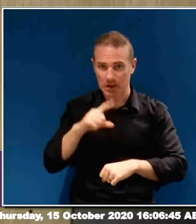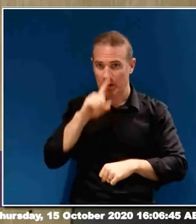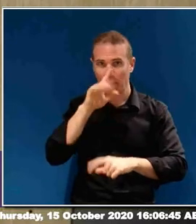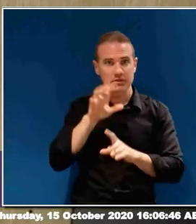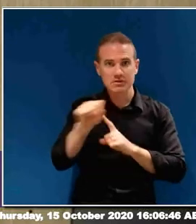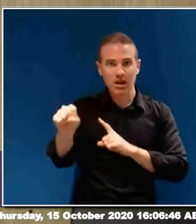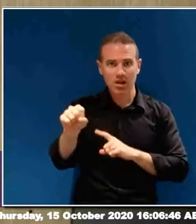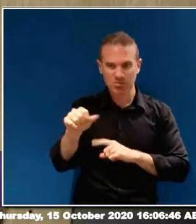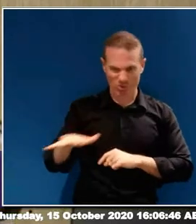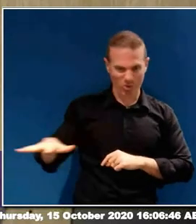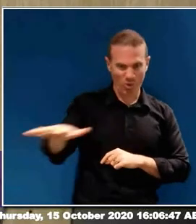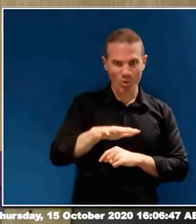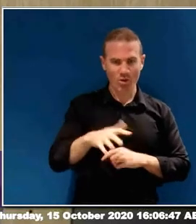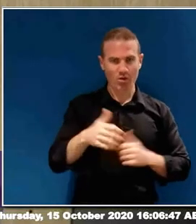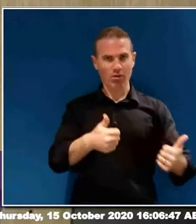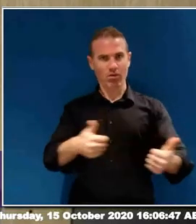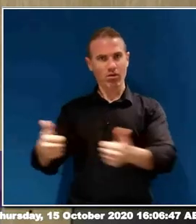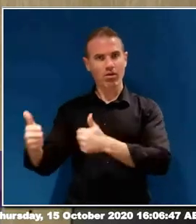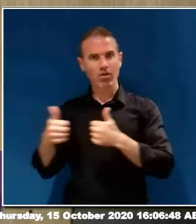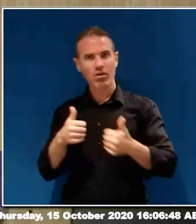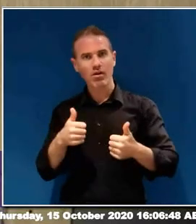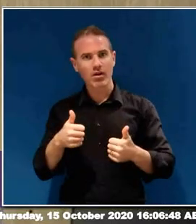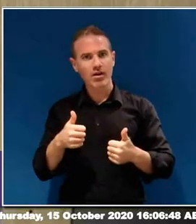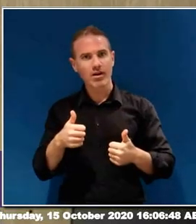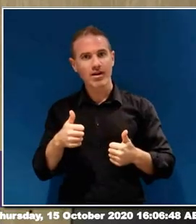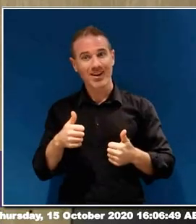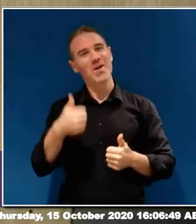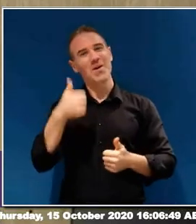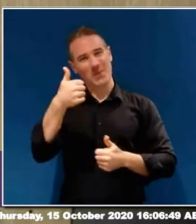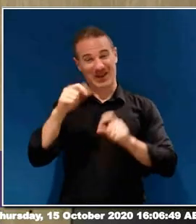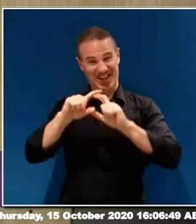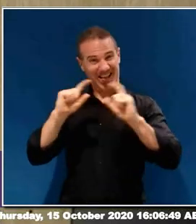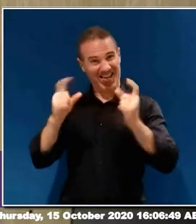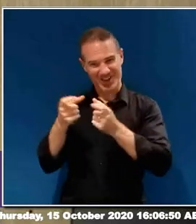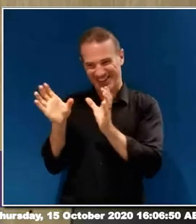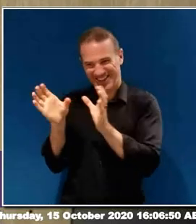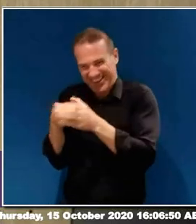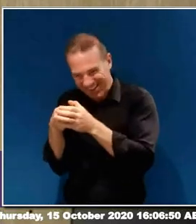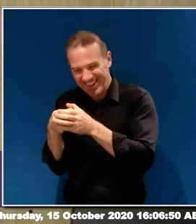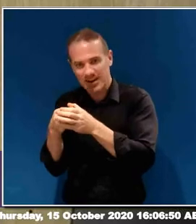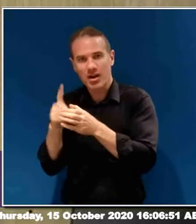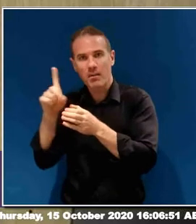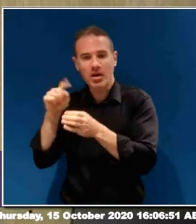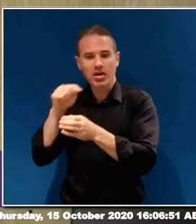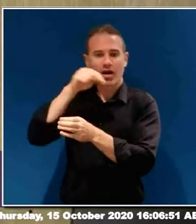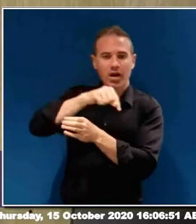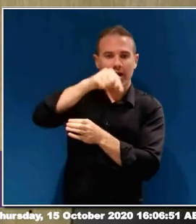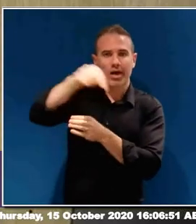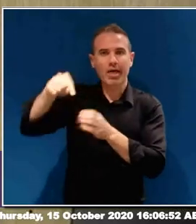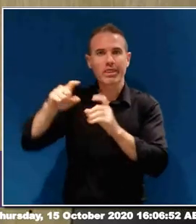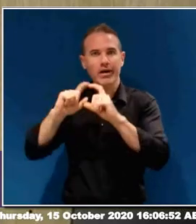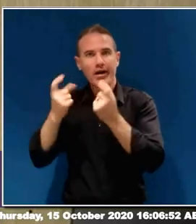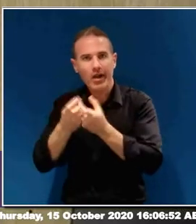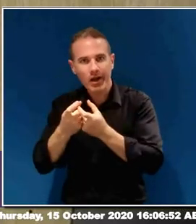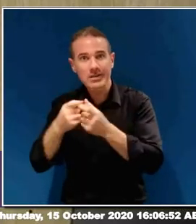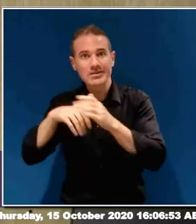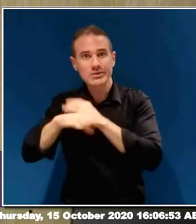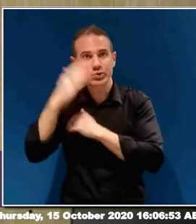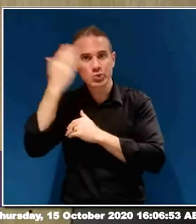on the same page, singing from the same song sheet, the same sorts of high-quality practices happening everywhere.